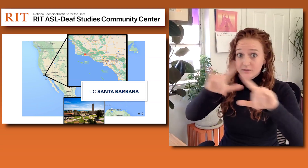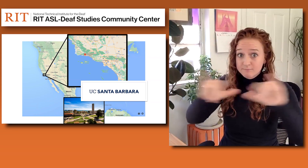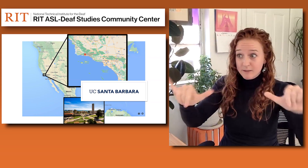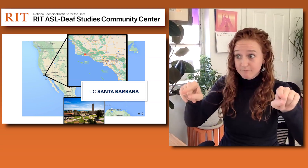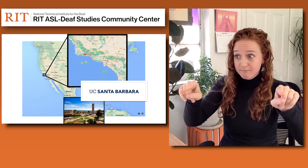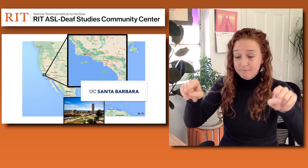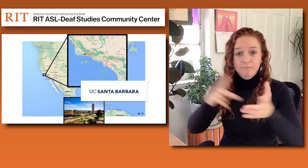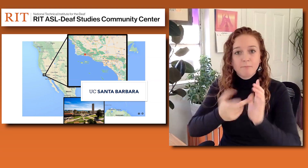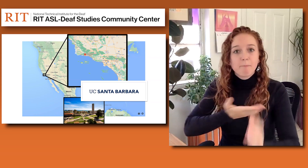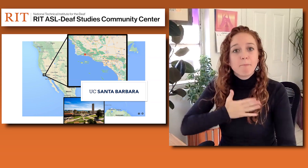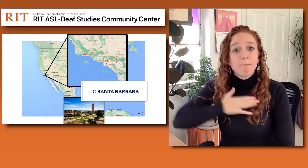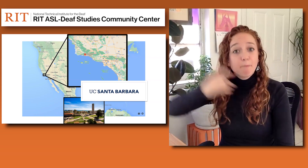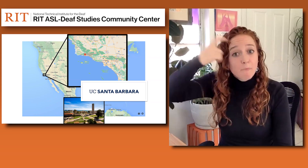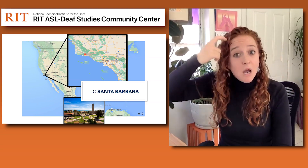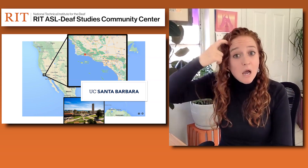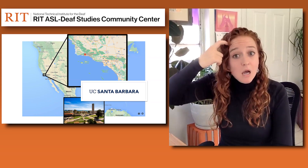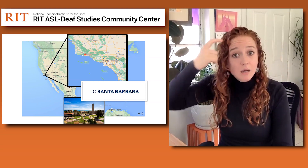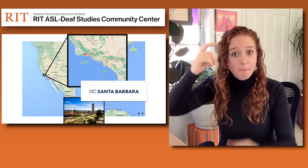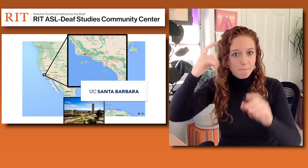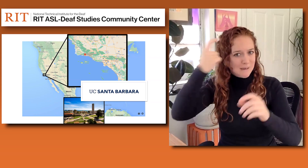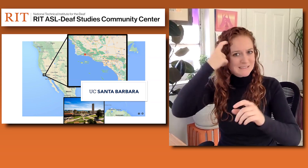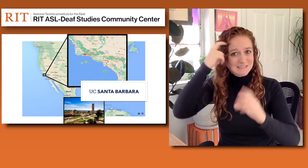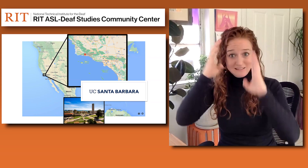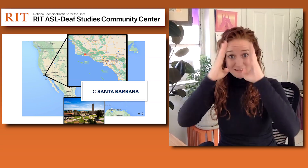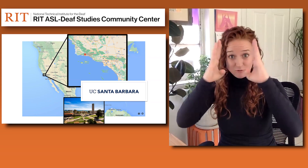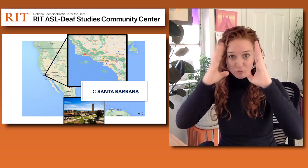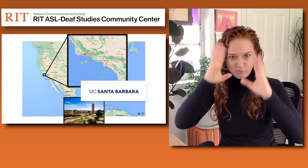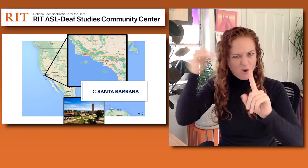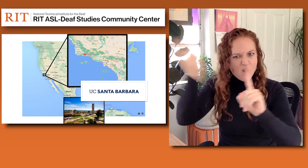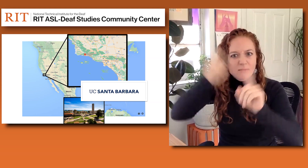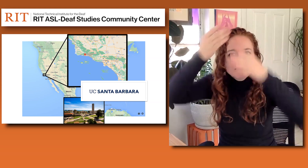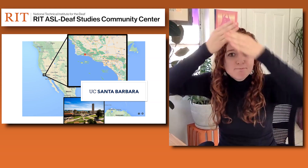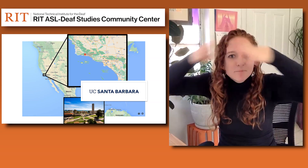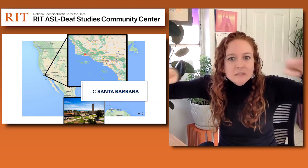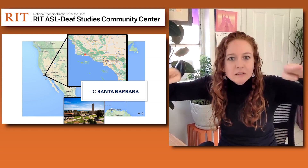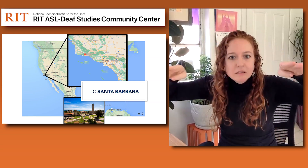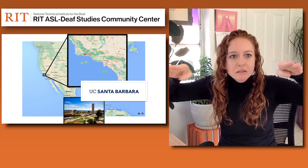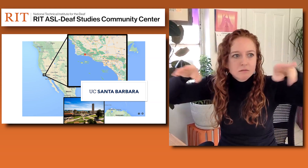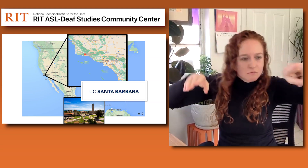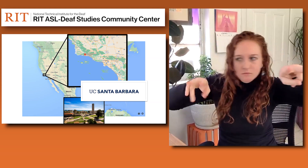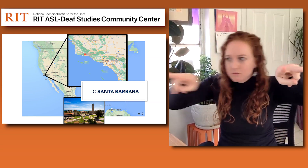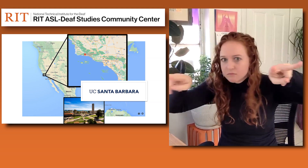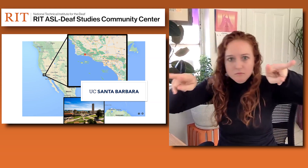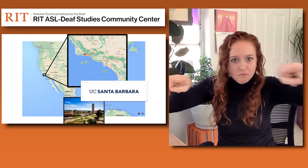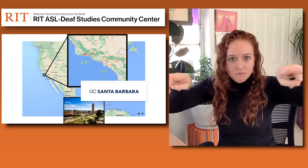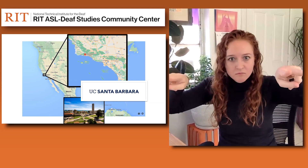Or do we have the ability to split our attention? I mean, our mental attention is always split constantly.